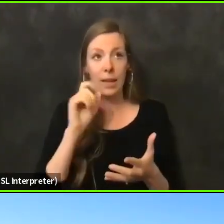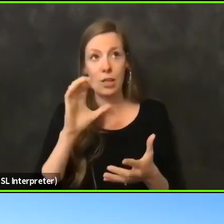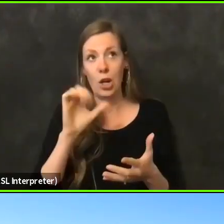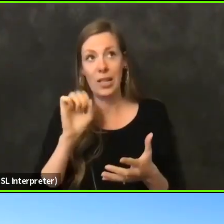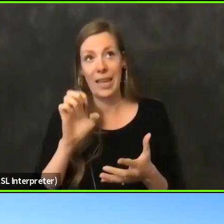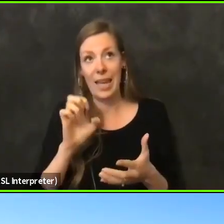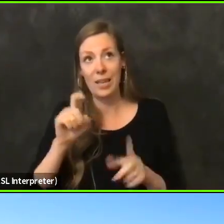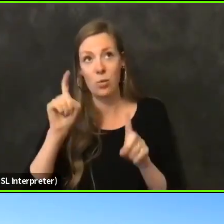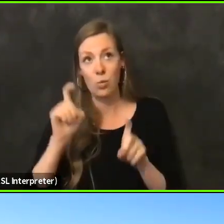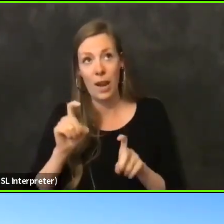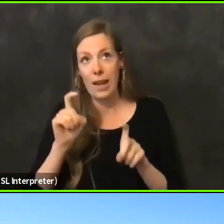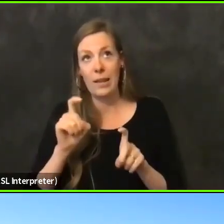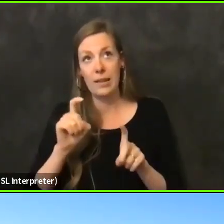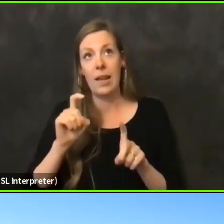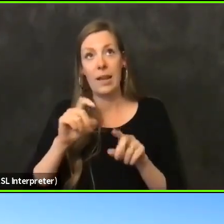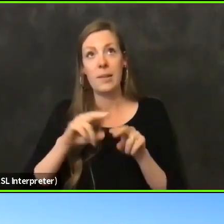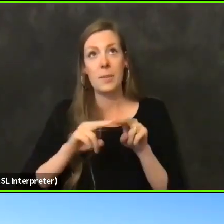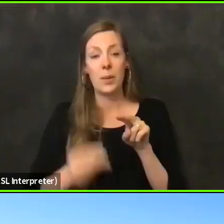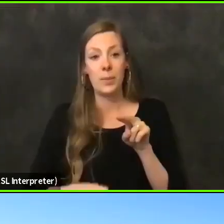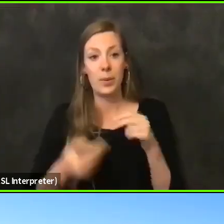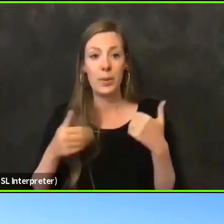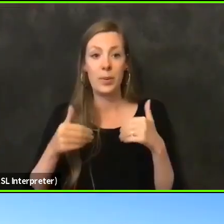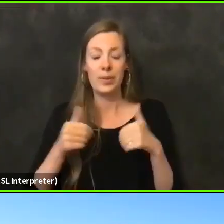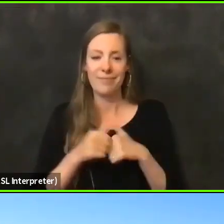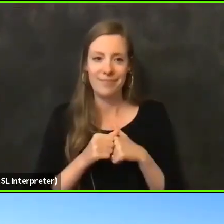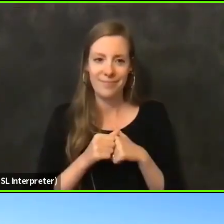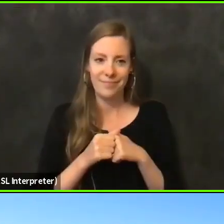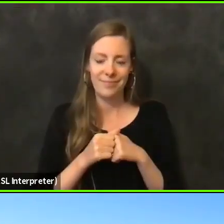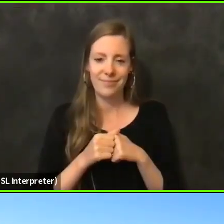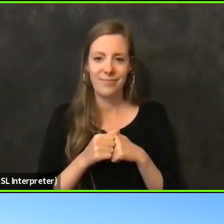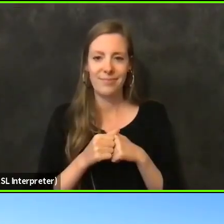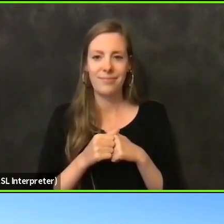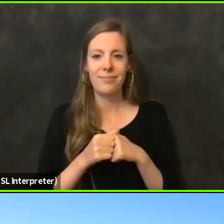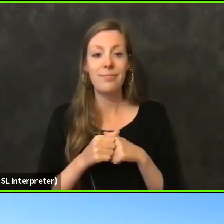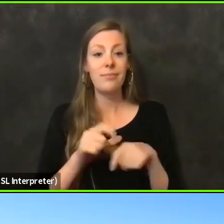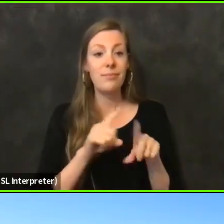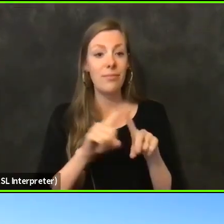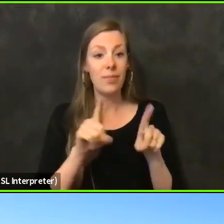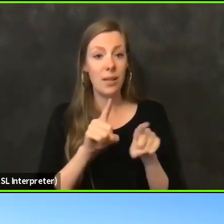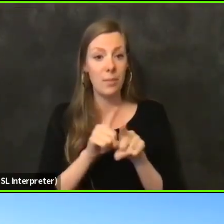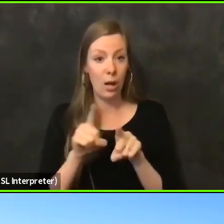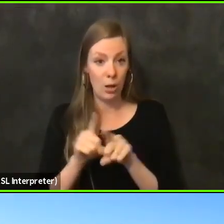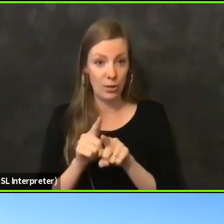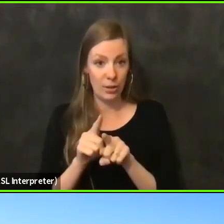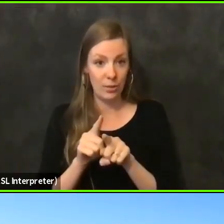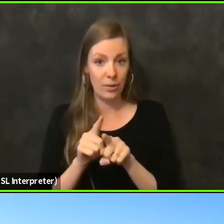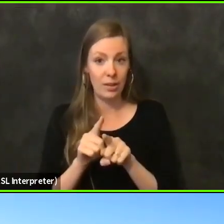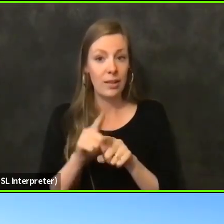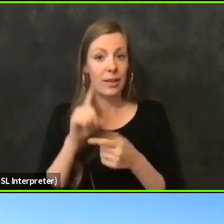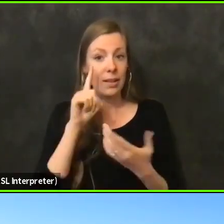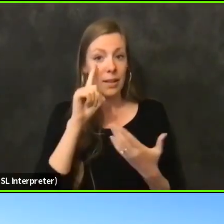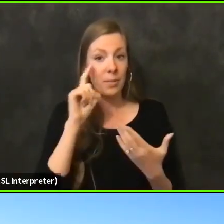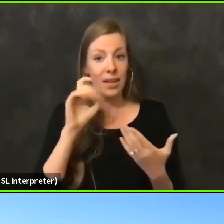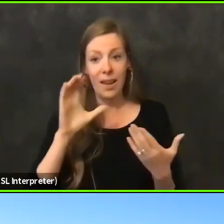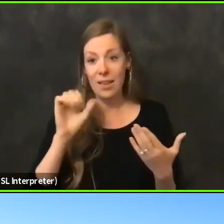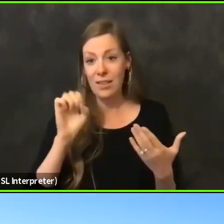positive for medically decreased last month, but also. Because our case rate has been below